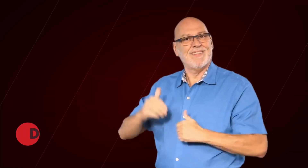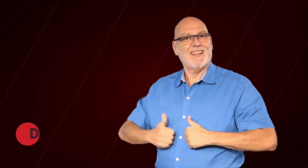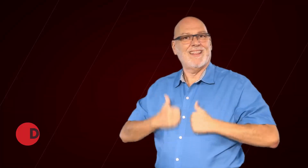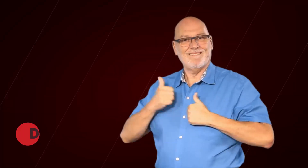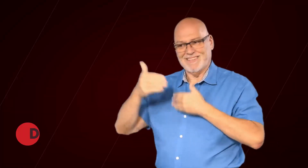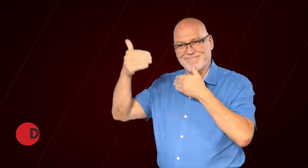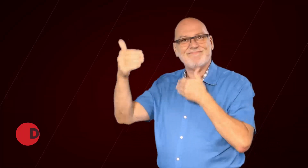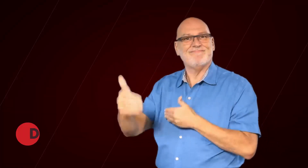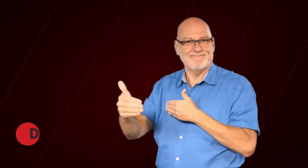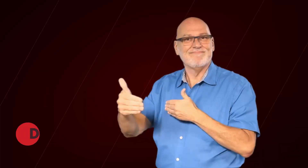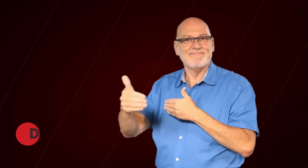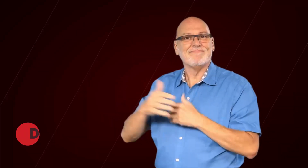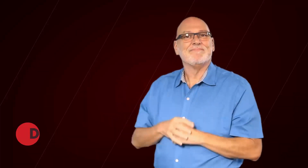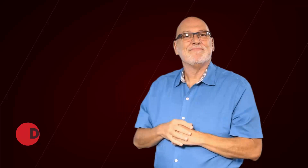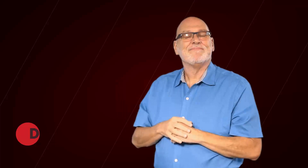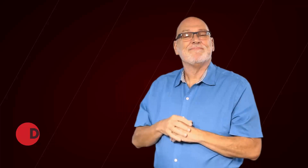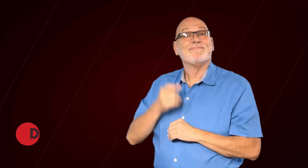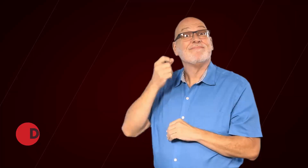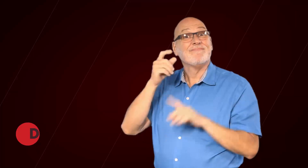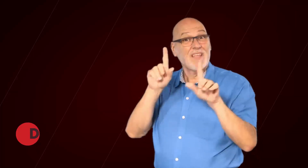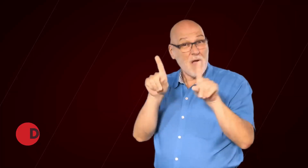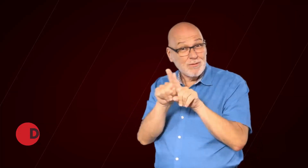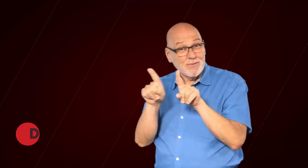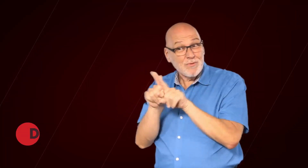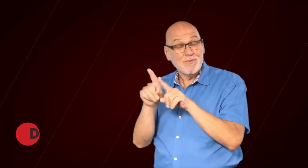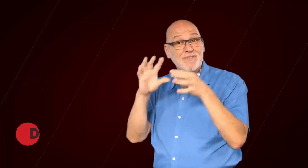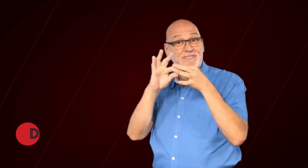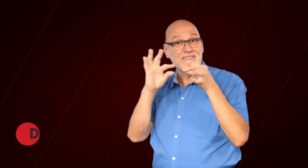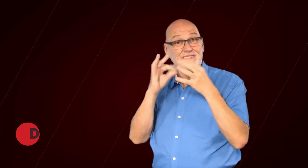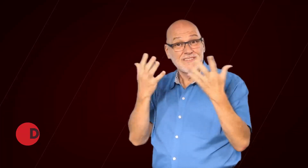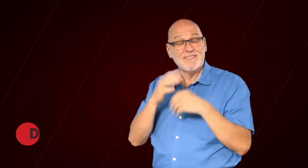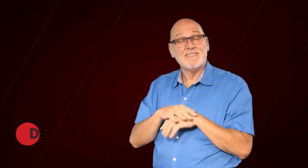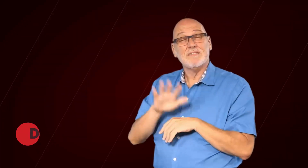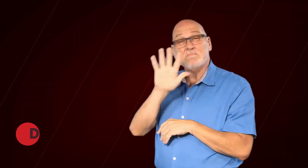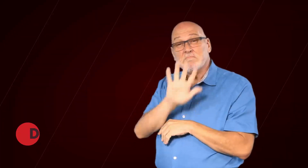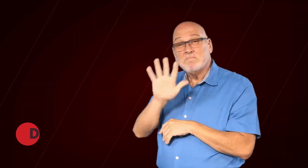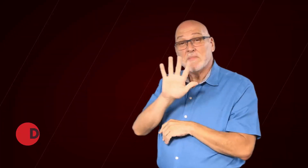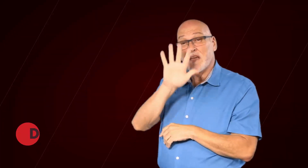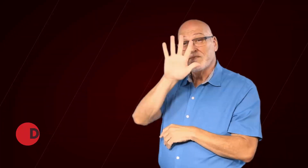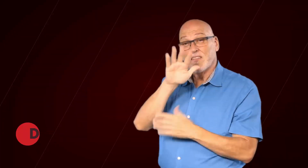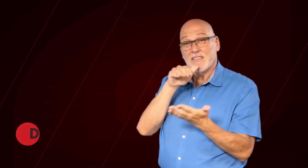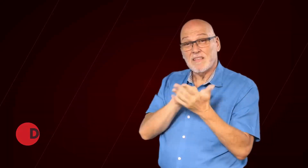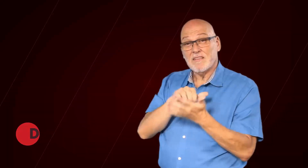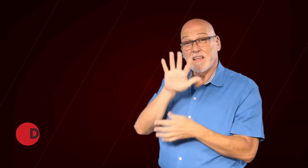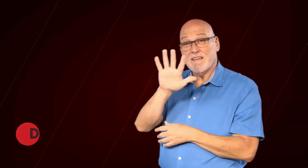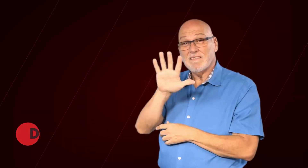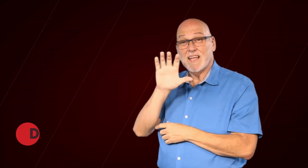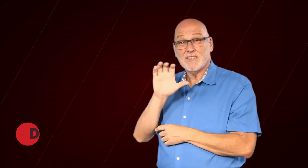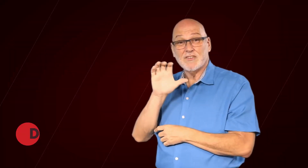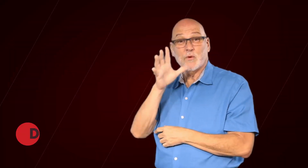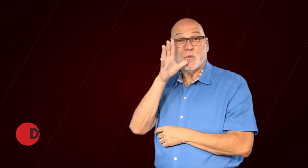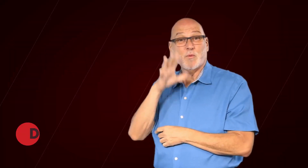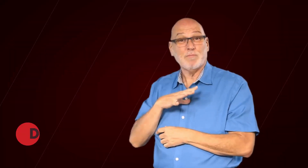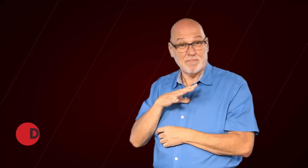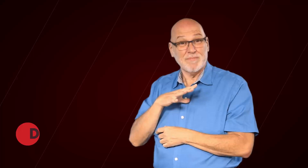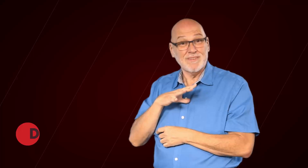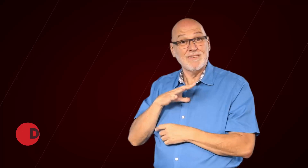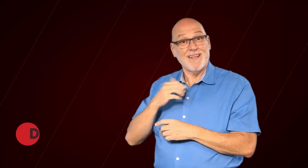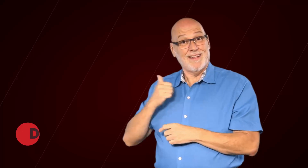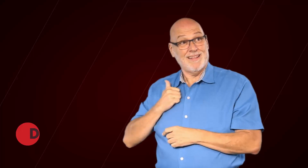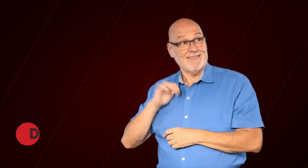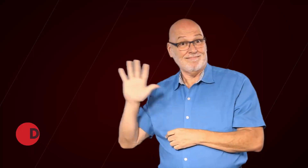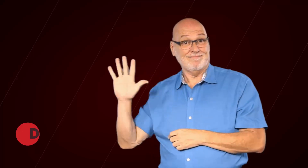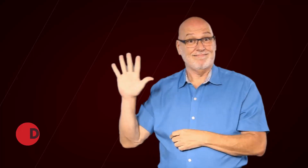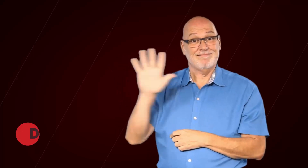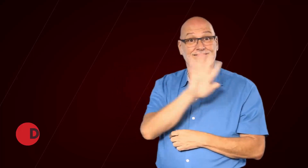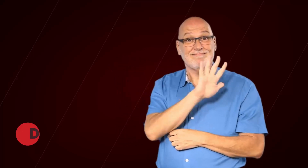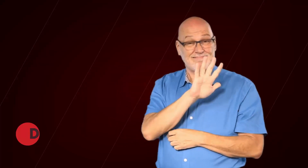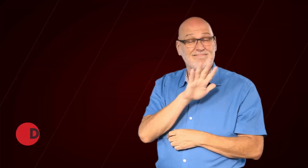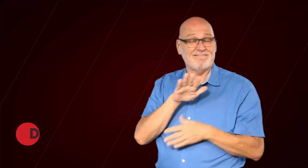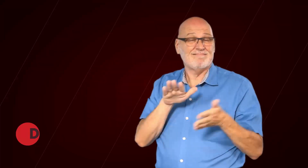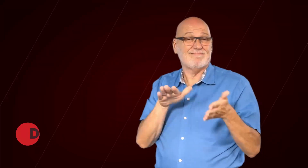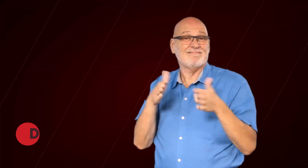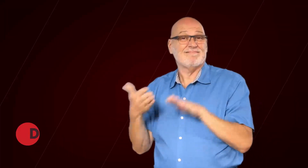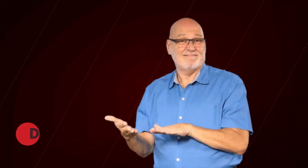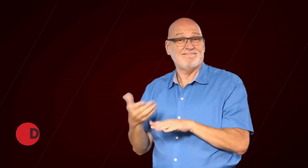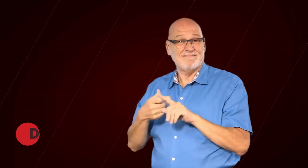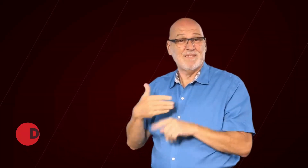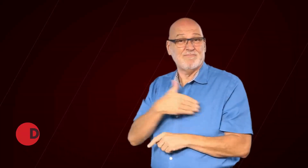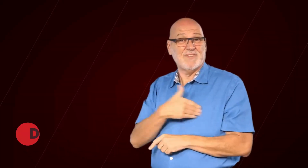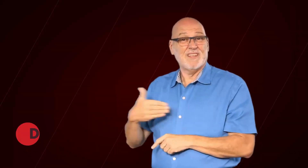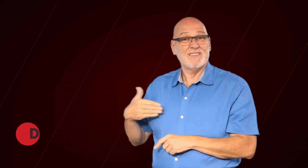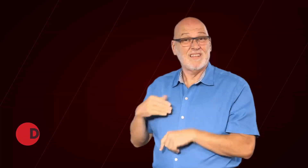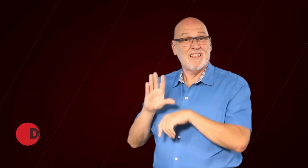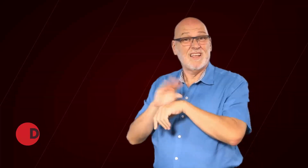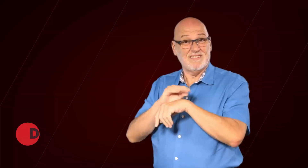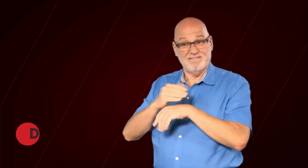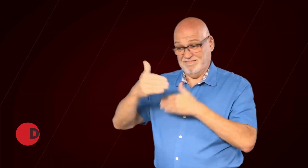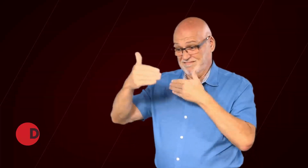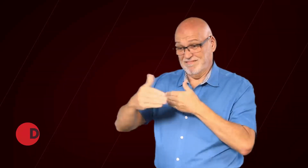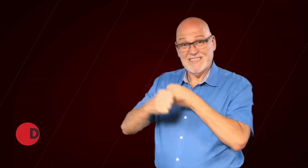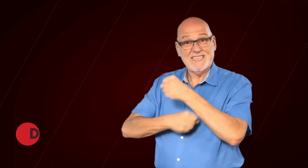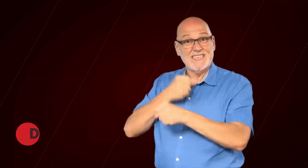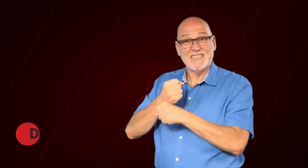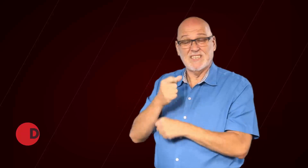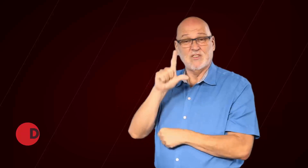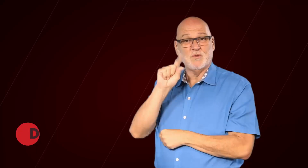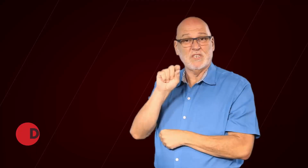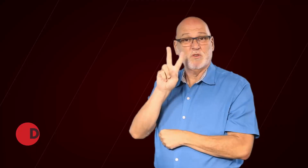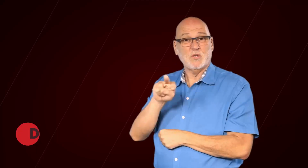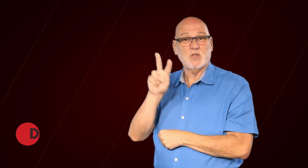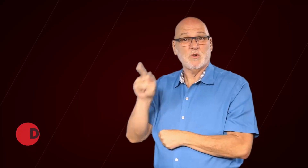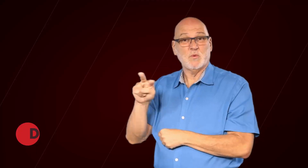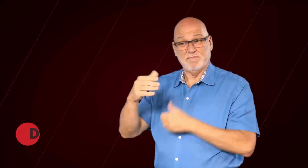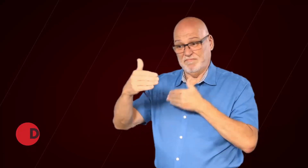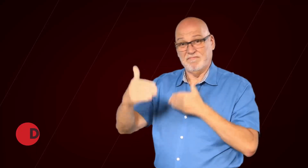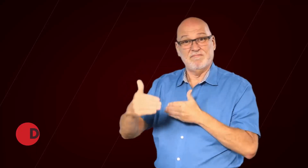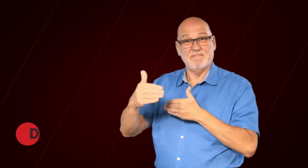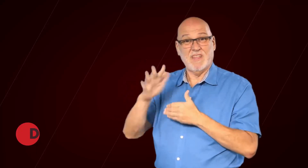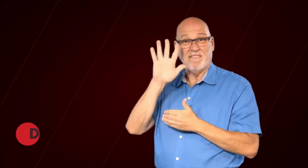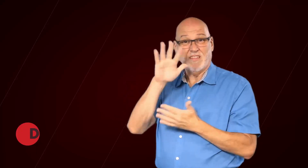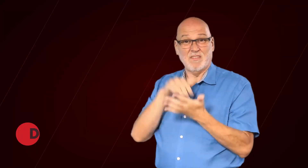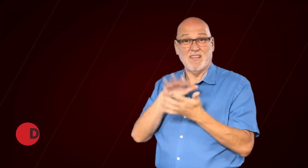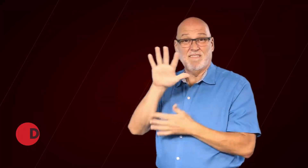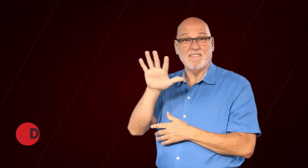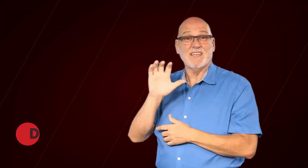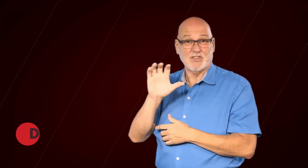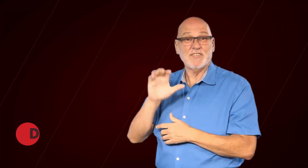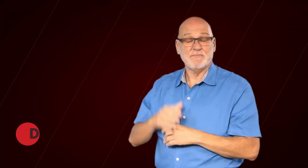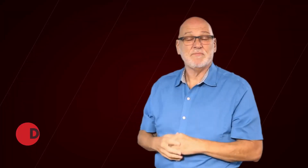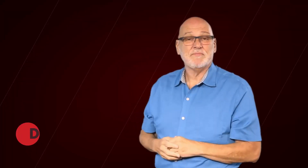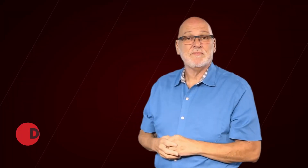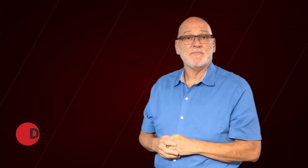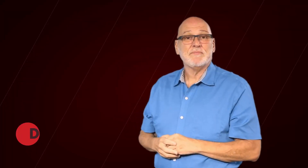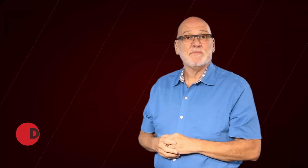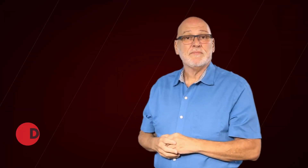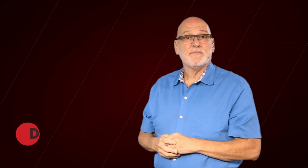their lifetime, and 5,500 Canadian women would die from breast cancer during 2022.